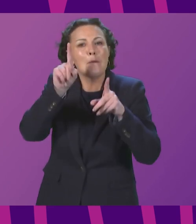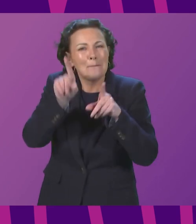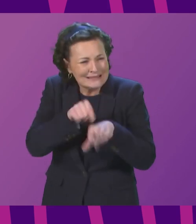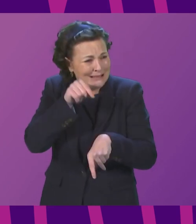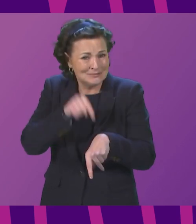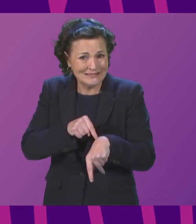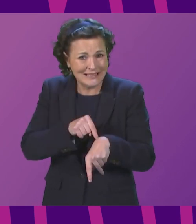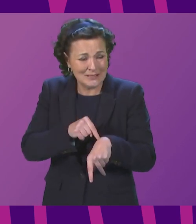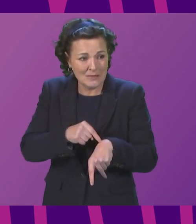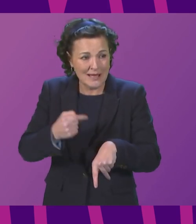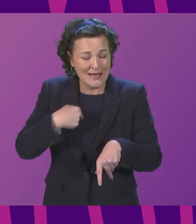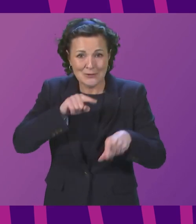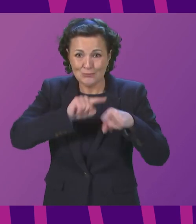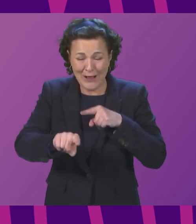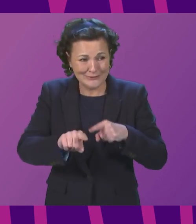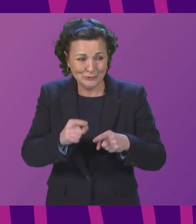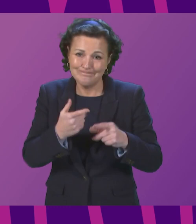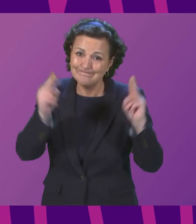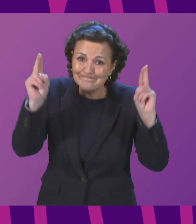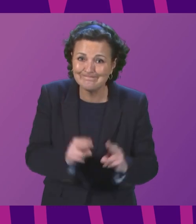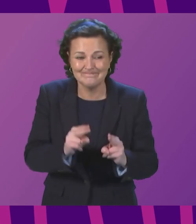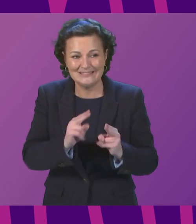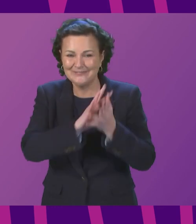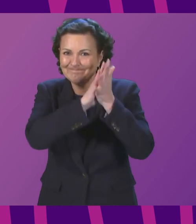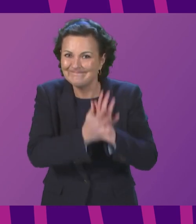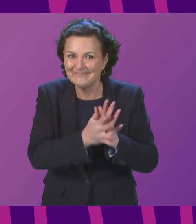causes in the economy and in critical services.